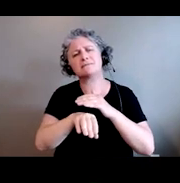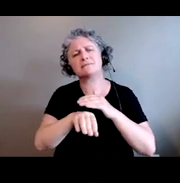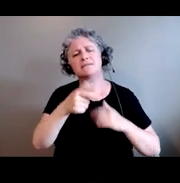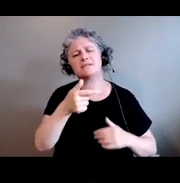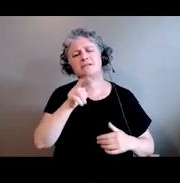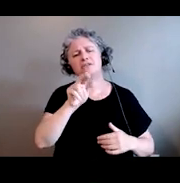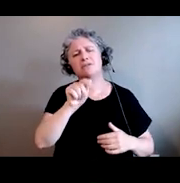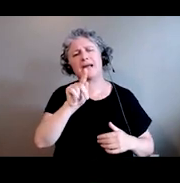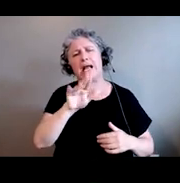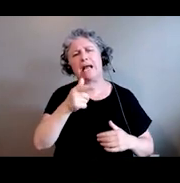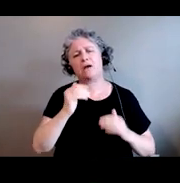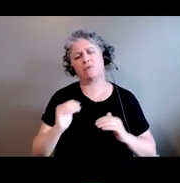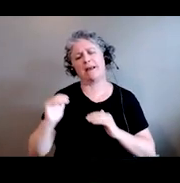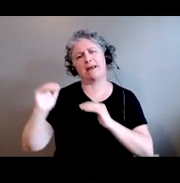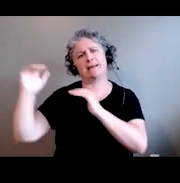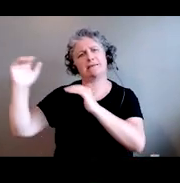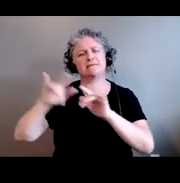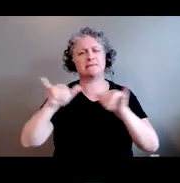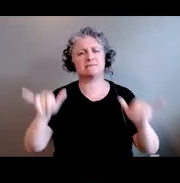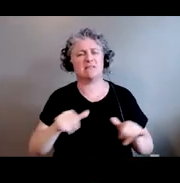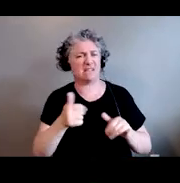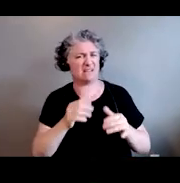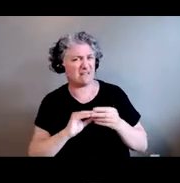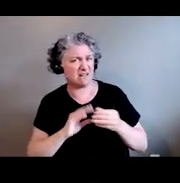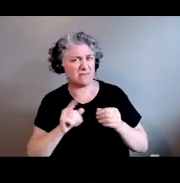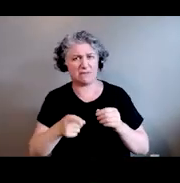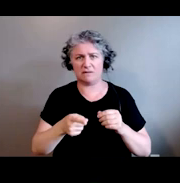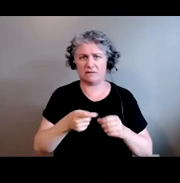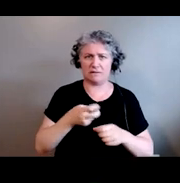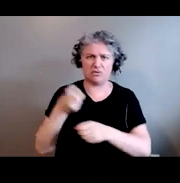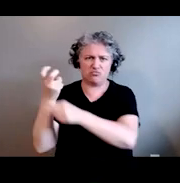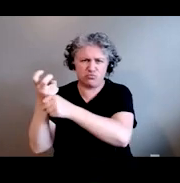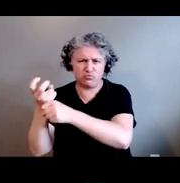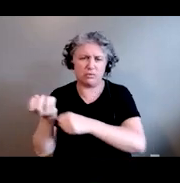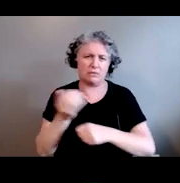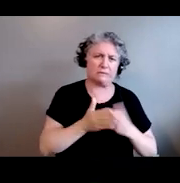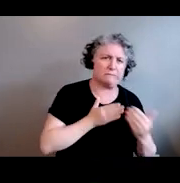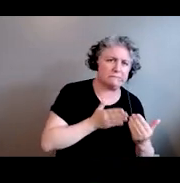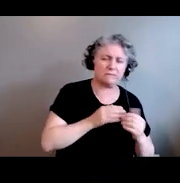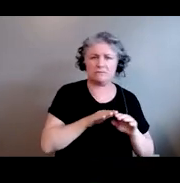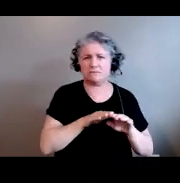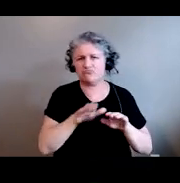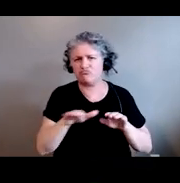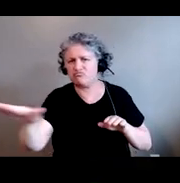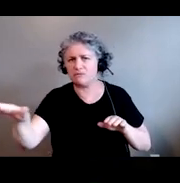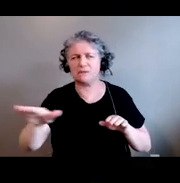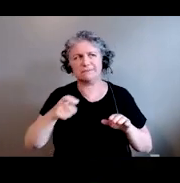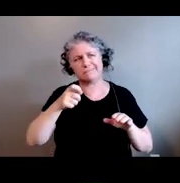So if you had any comments on that or recommendations on Trail rating systems, I think, specifically